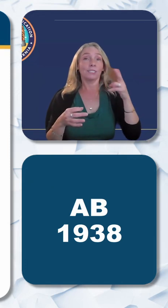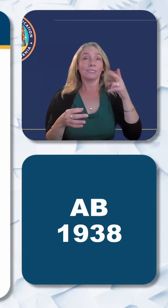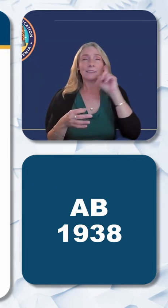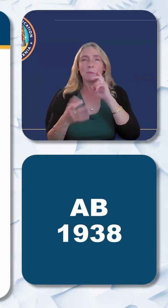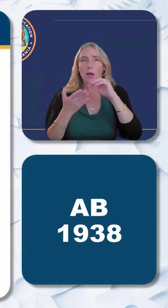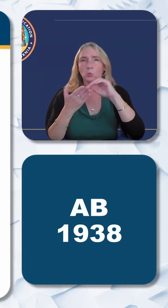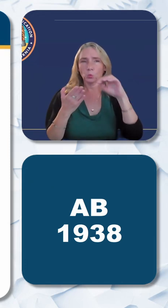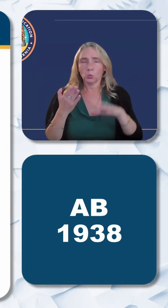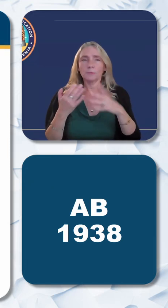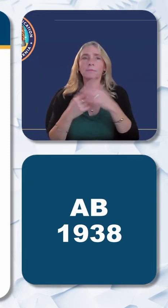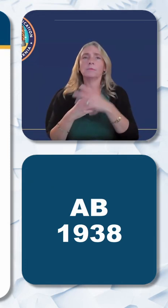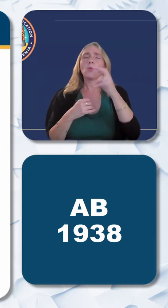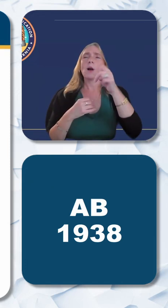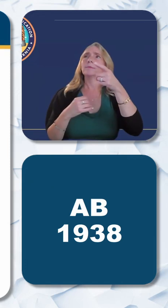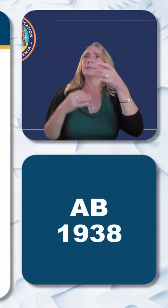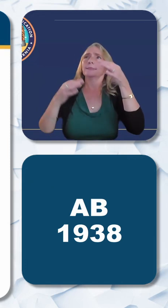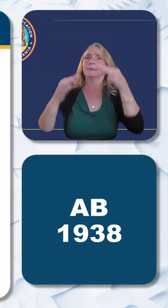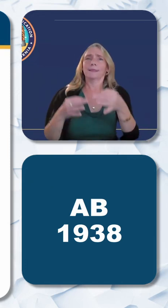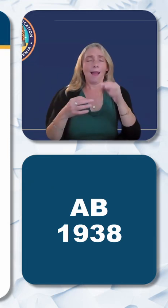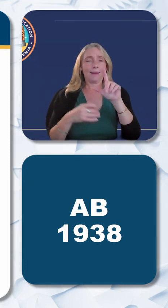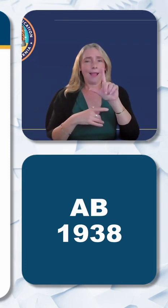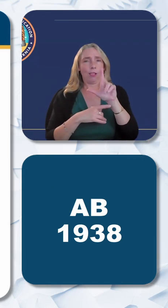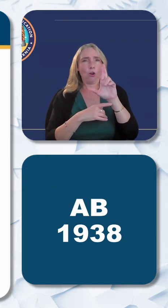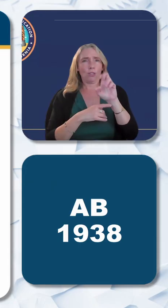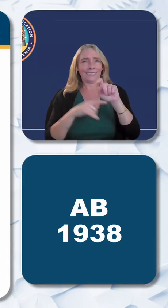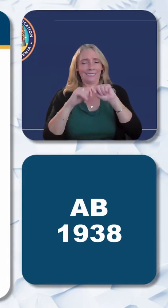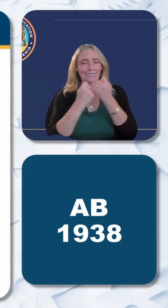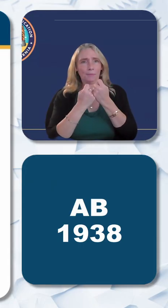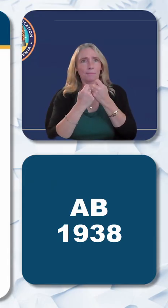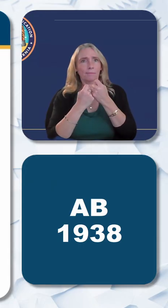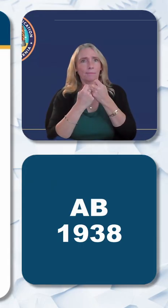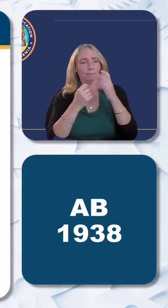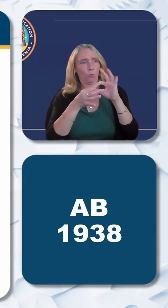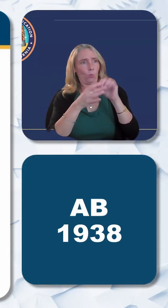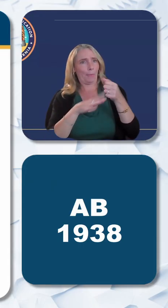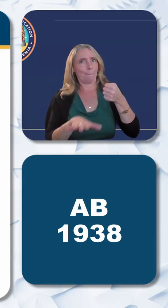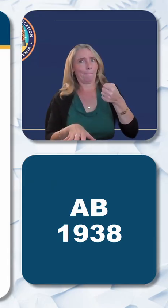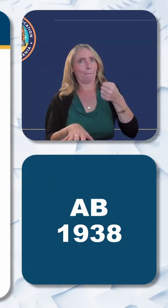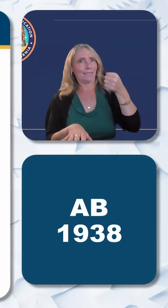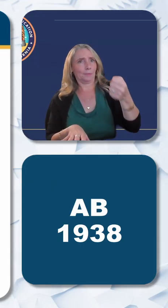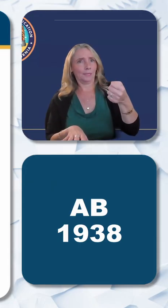Now, the LRE decisions for Deaf, DeafBlind students